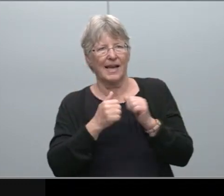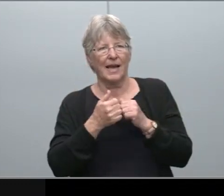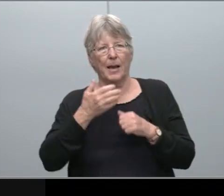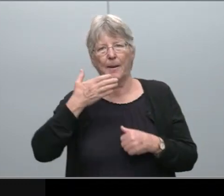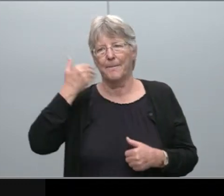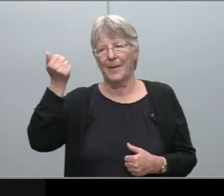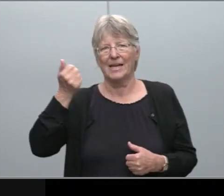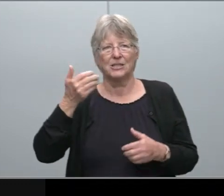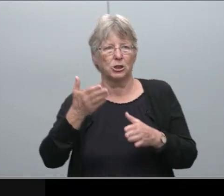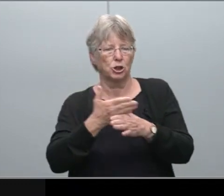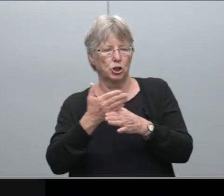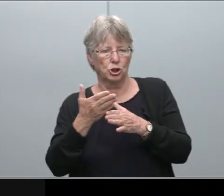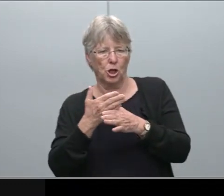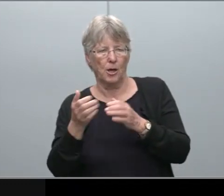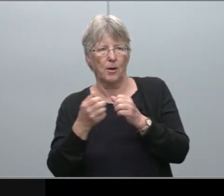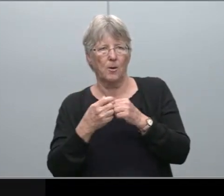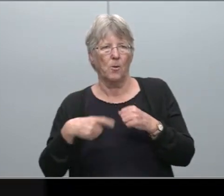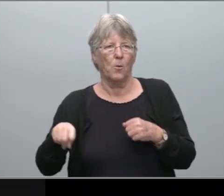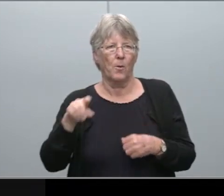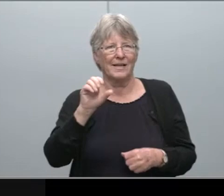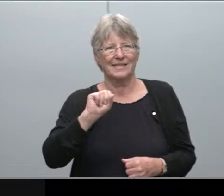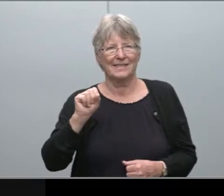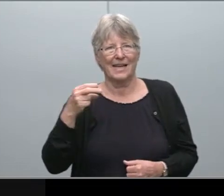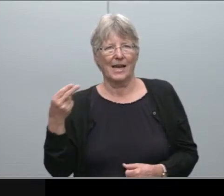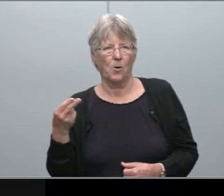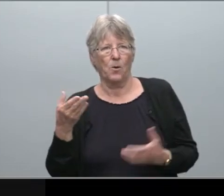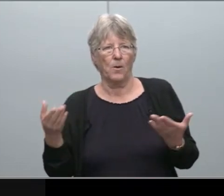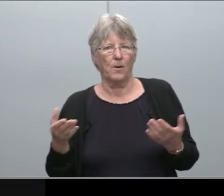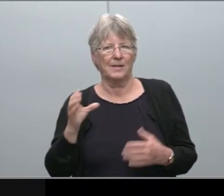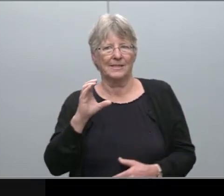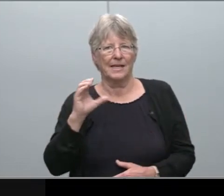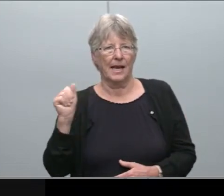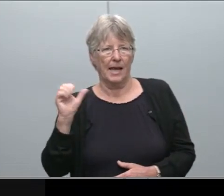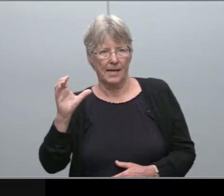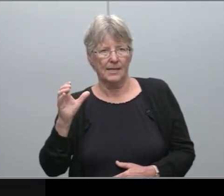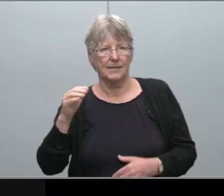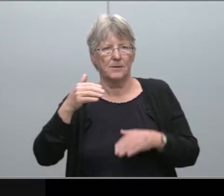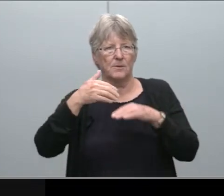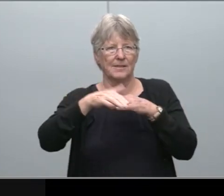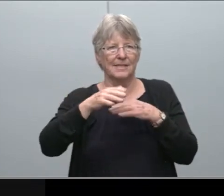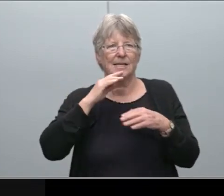I appreciate you all filling out these surveys and Google forms. You know I like to make a document.